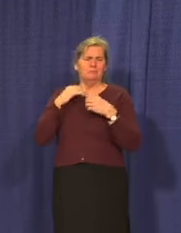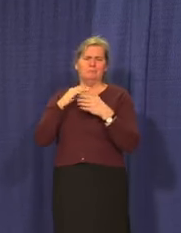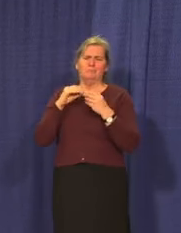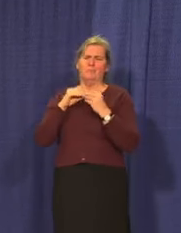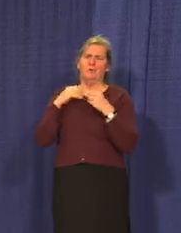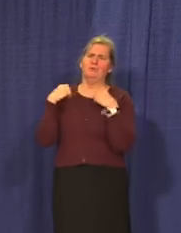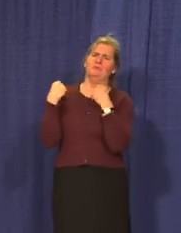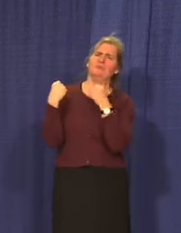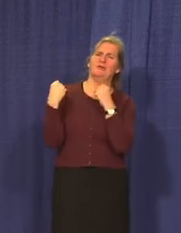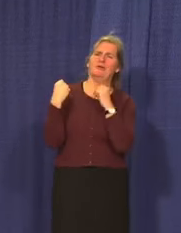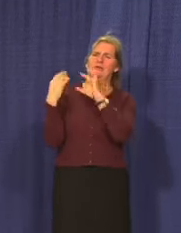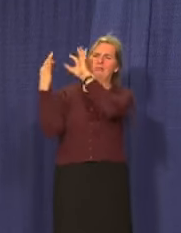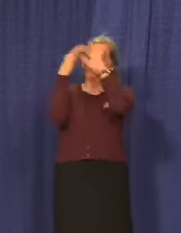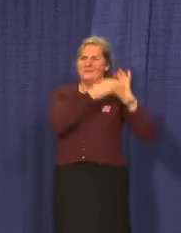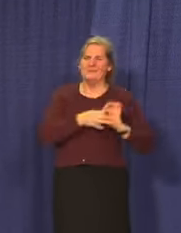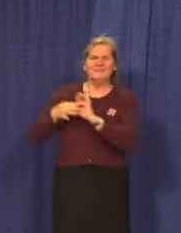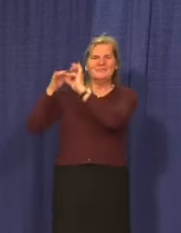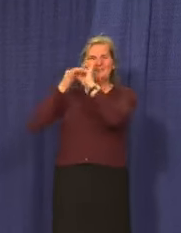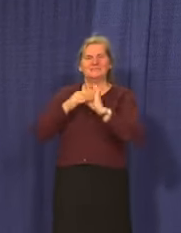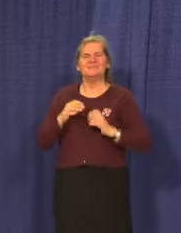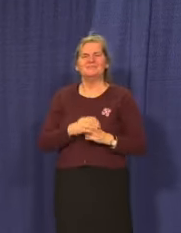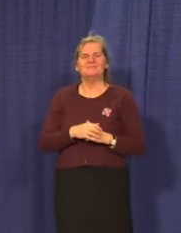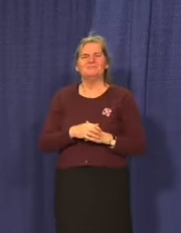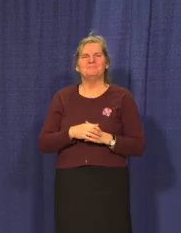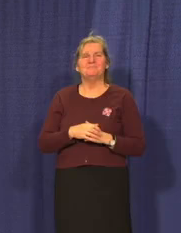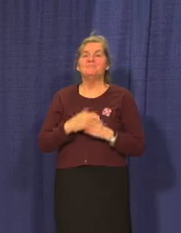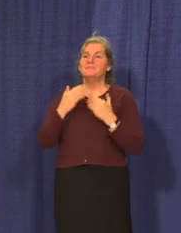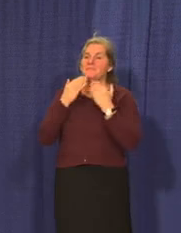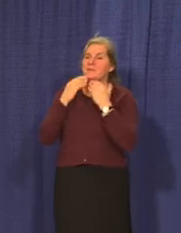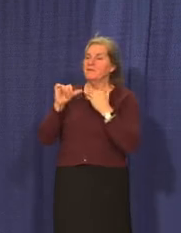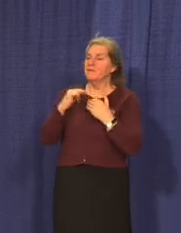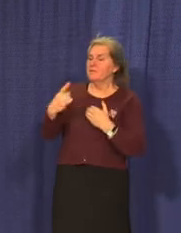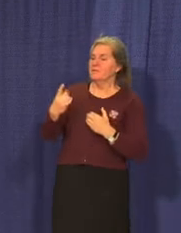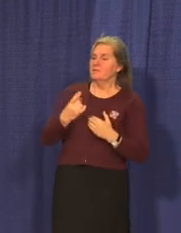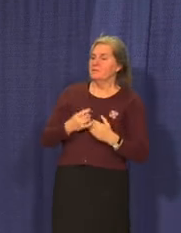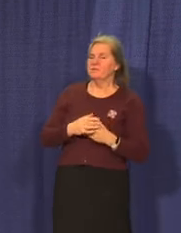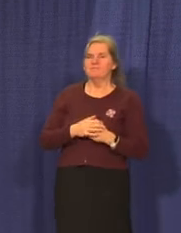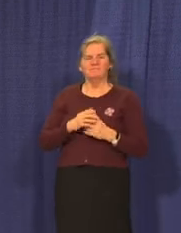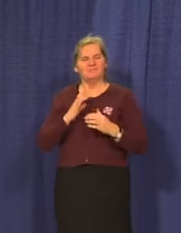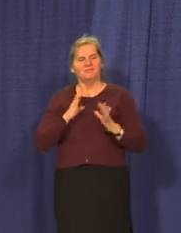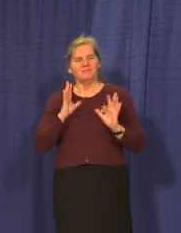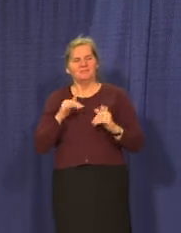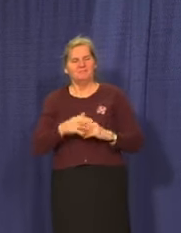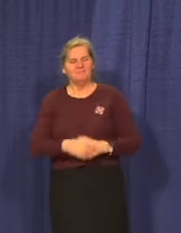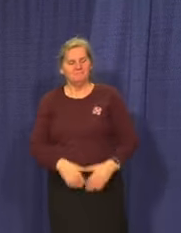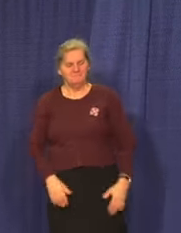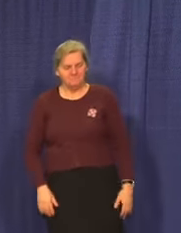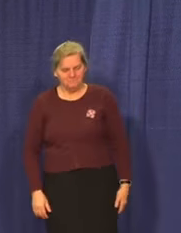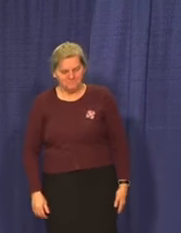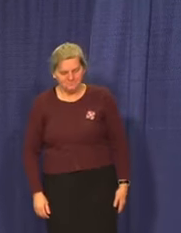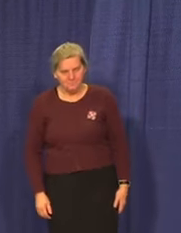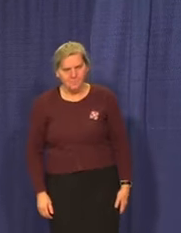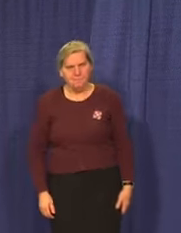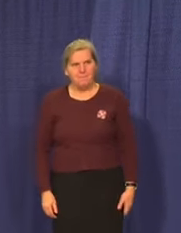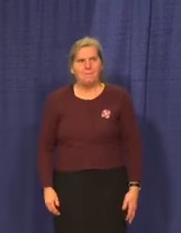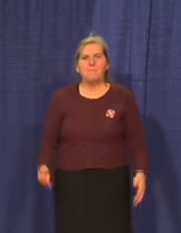THANKS, BETH. DO YOU HAVE A FOLLOW-UP? Reporter: THAT SHOULD DO IT, THANKS. ALRIGHT. I WOULD LIKE TO THANK EVERYONE